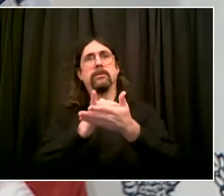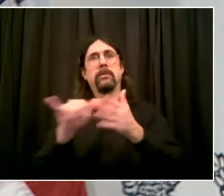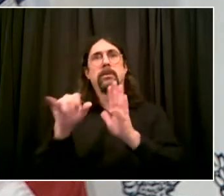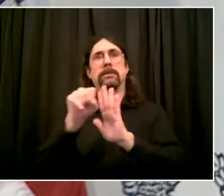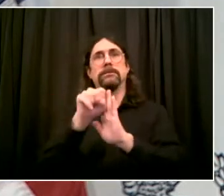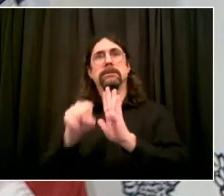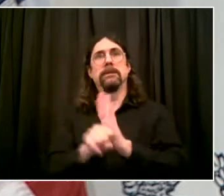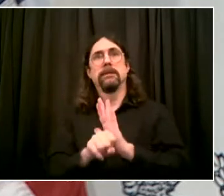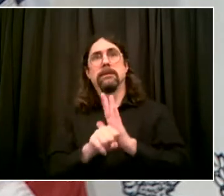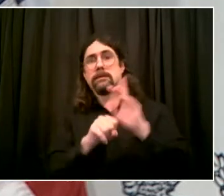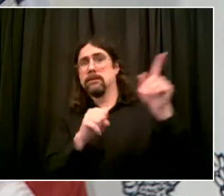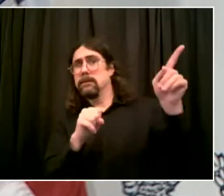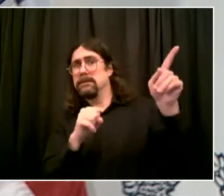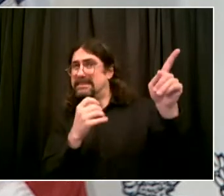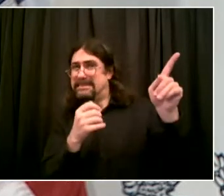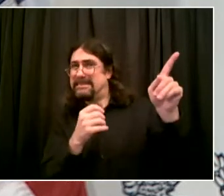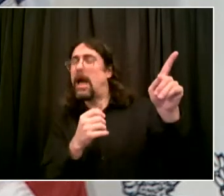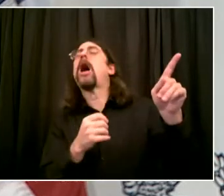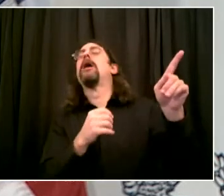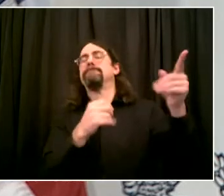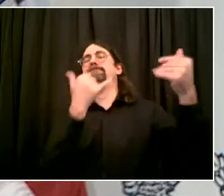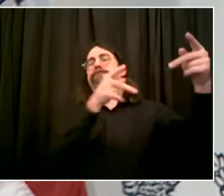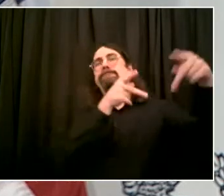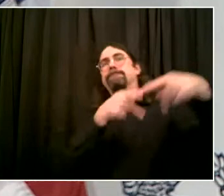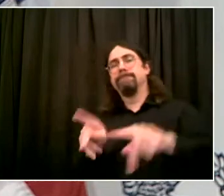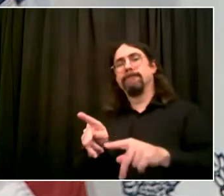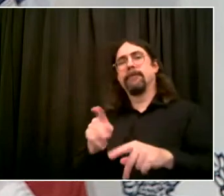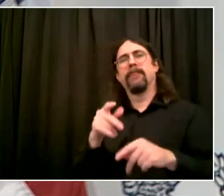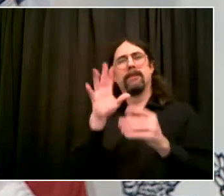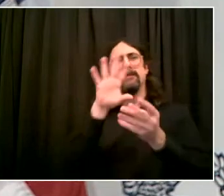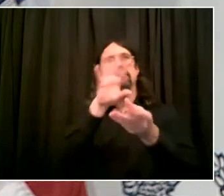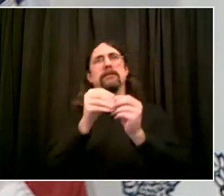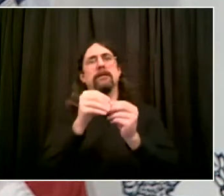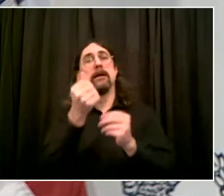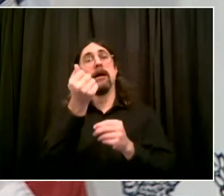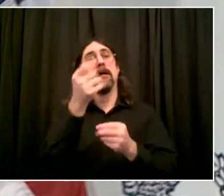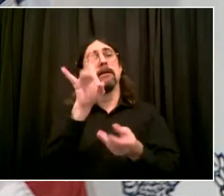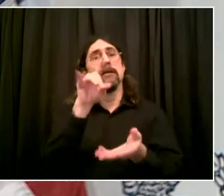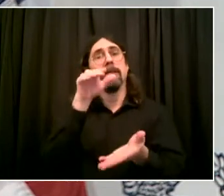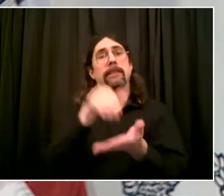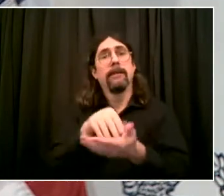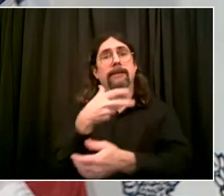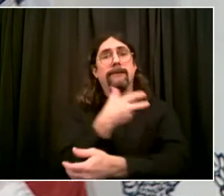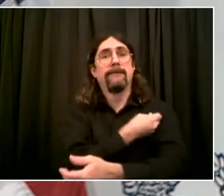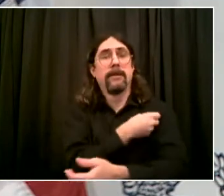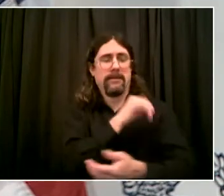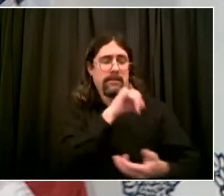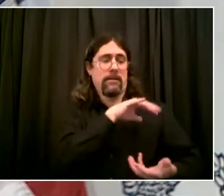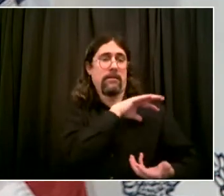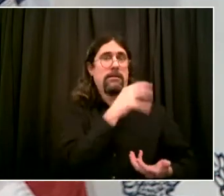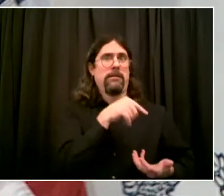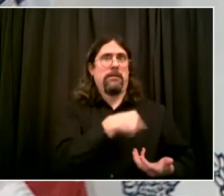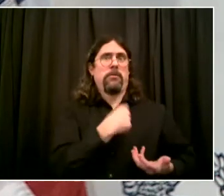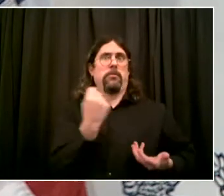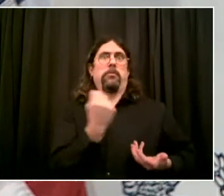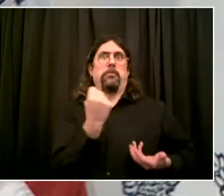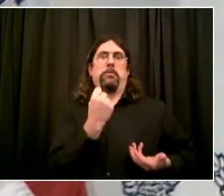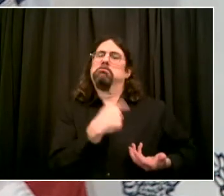THAT SUPPLIES WHO COULD BE USED IN THE HERE AND NOW. 18,000 DOSSES ES HAVE N NW OBEEN FREED UP AND I WANT TO THANK THE STATE FOR THAT.